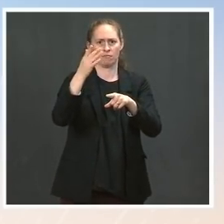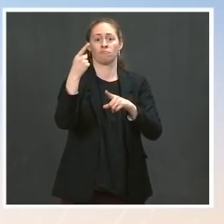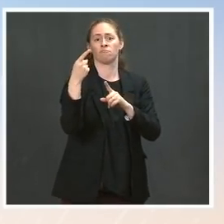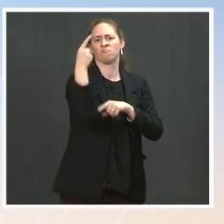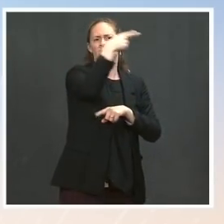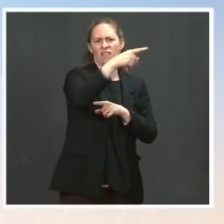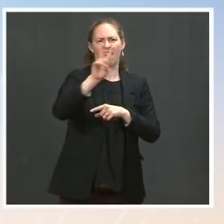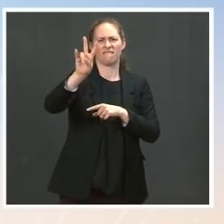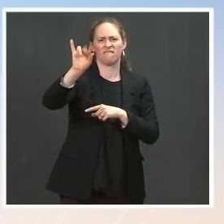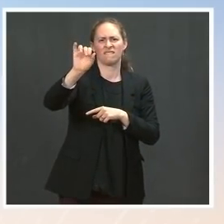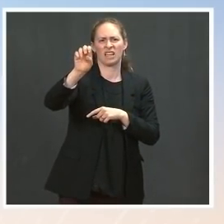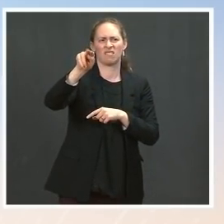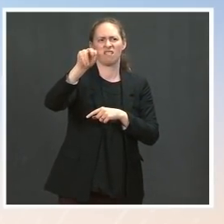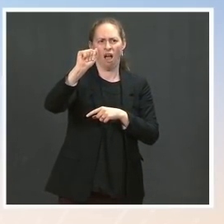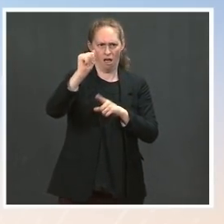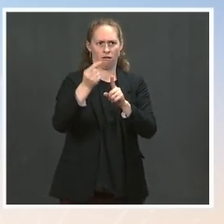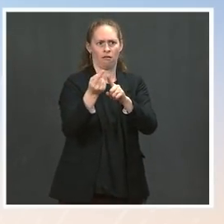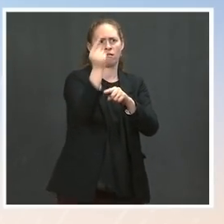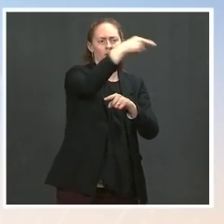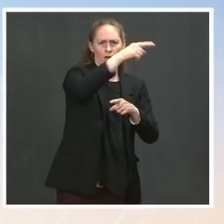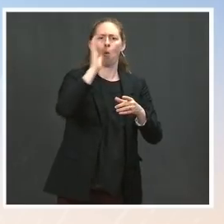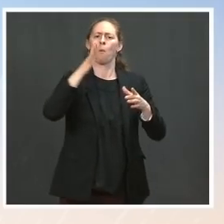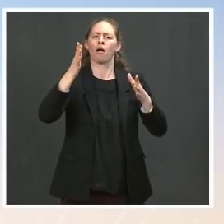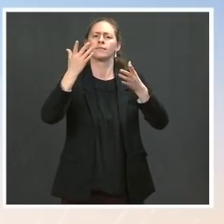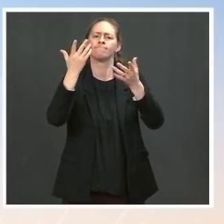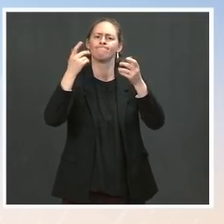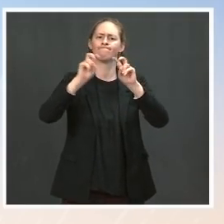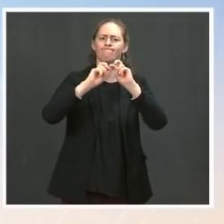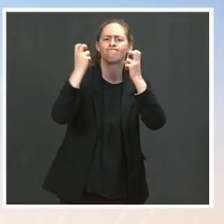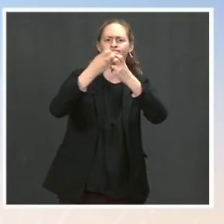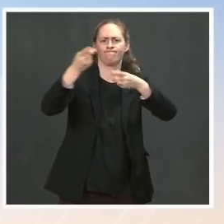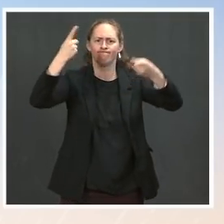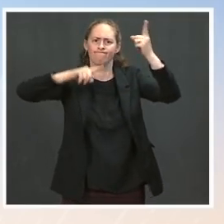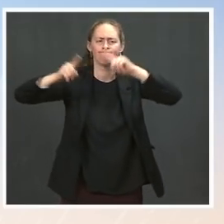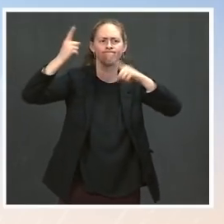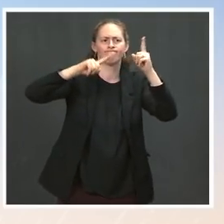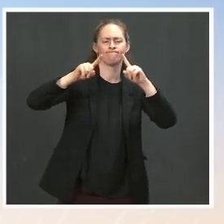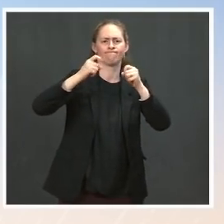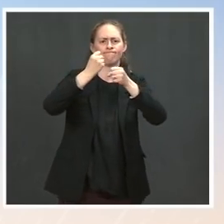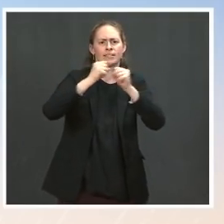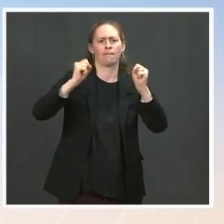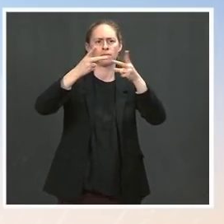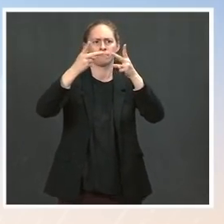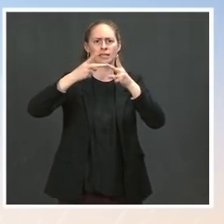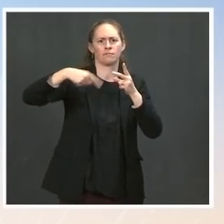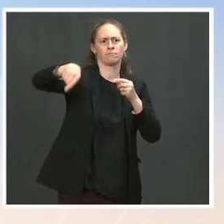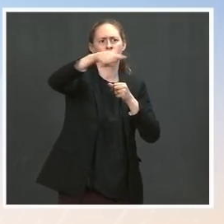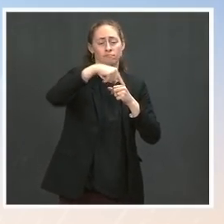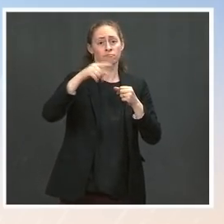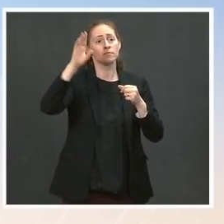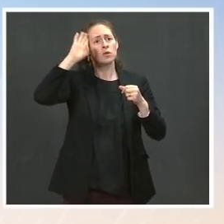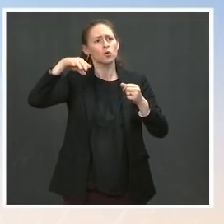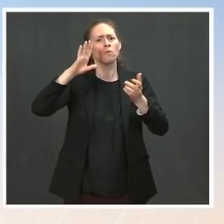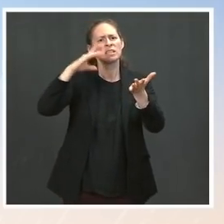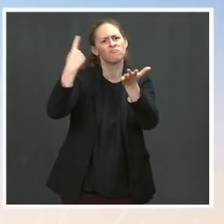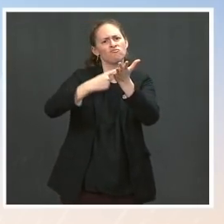that have been taking place and took place last week. They were -- we expect them to be difficult and long. We have not been given any indication about a change